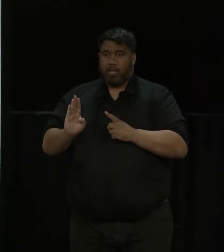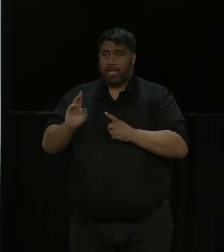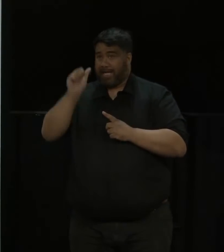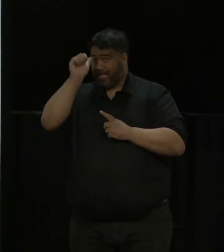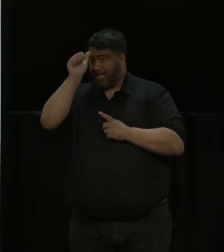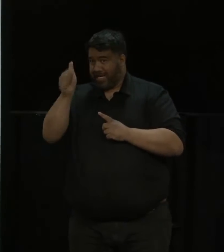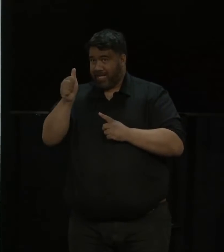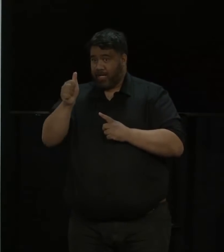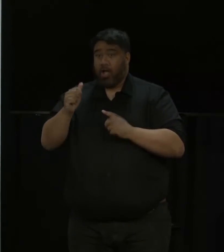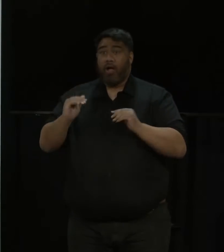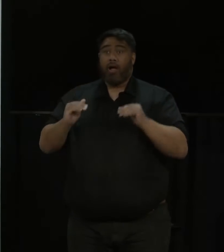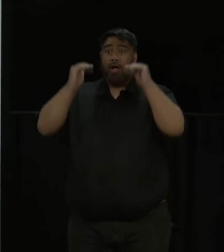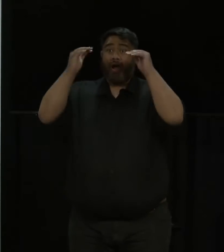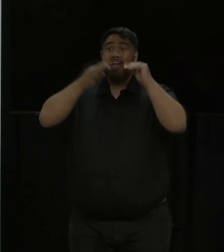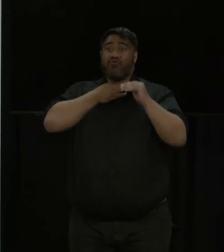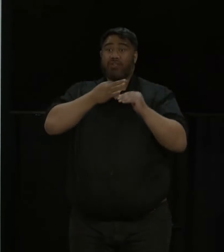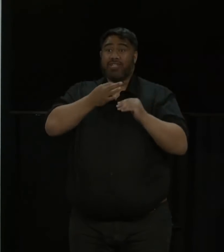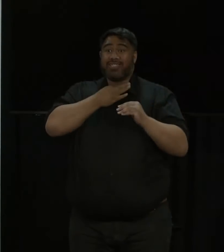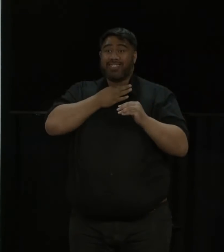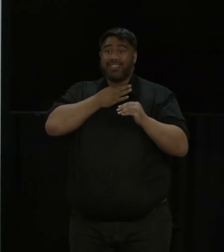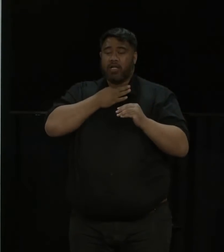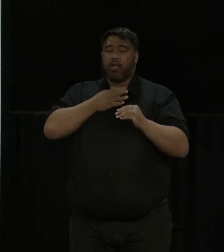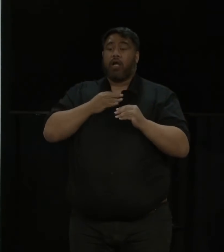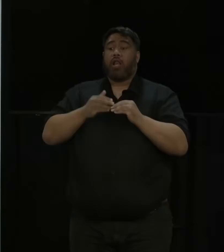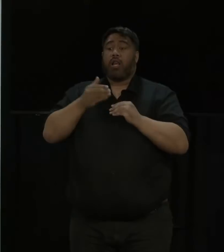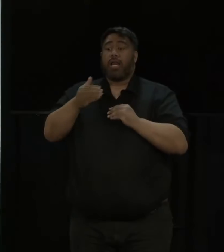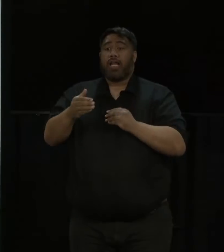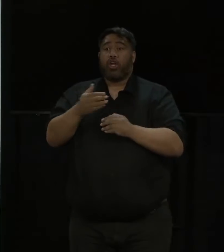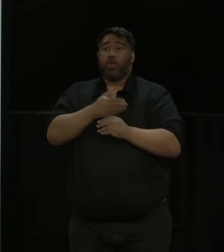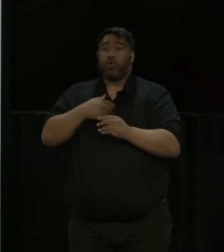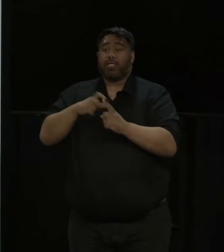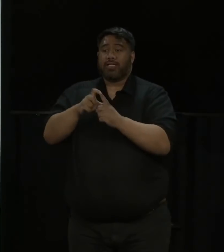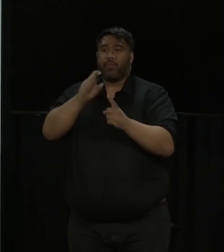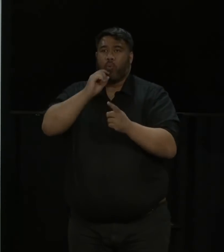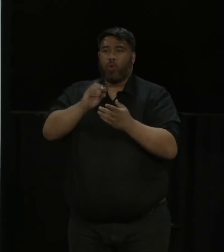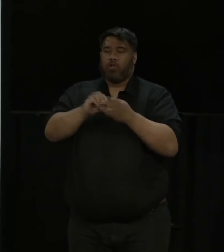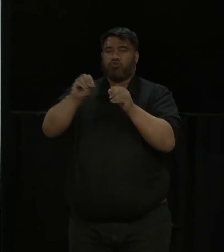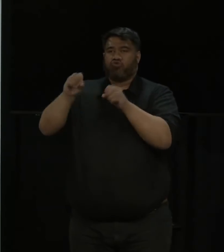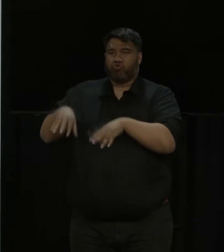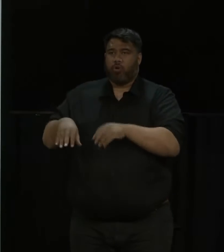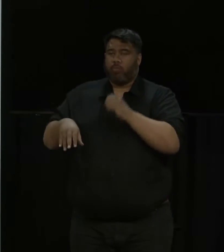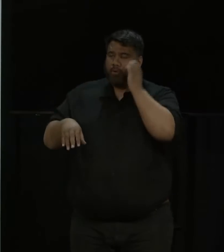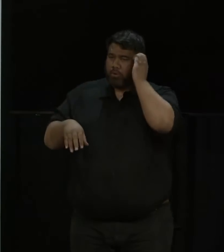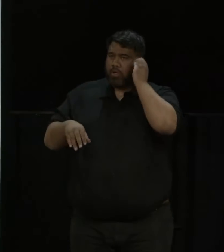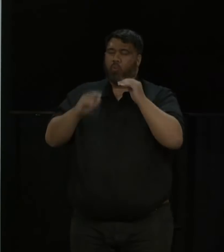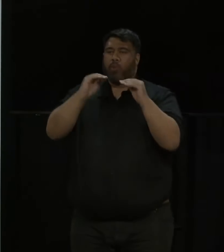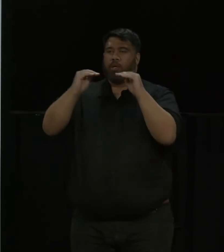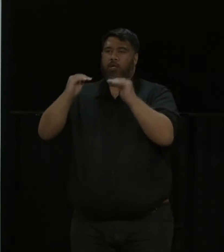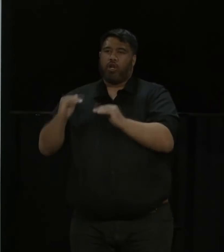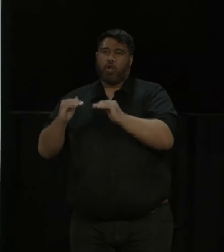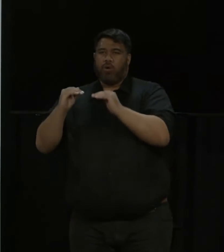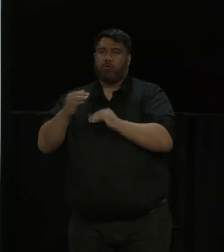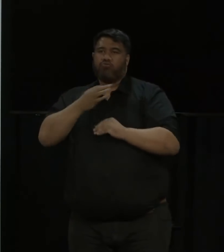can also announce today that Indonesia, Fiji, India, Pakistan and Brazil will be removed from the very high risk